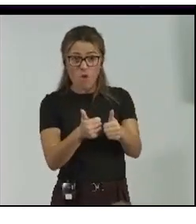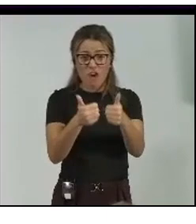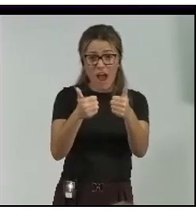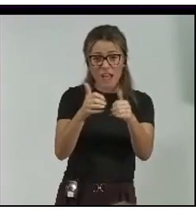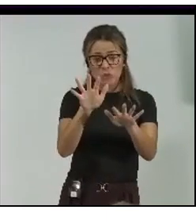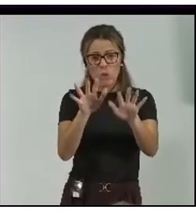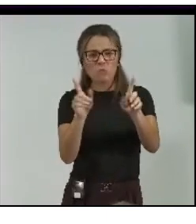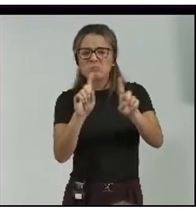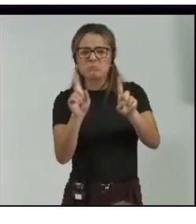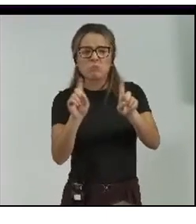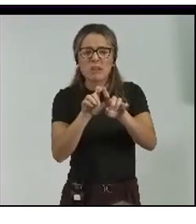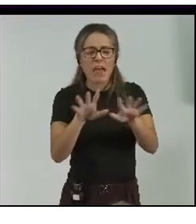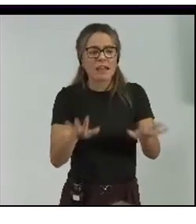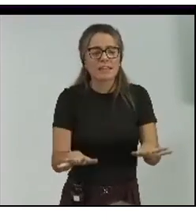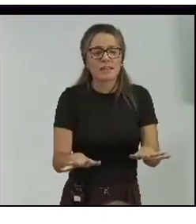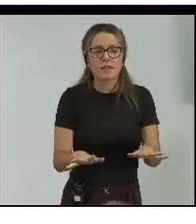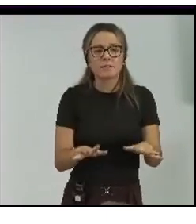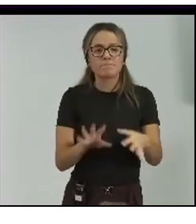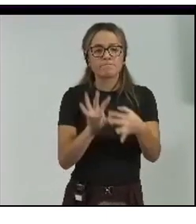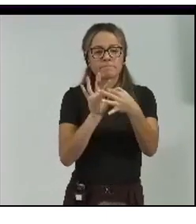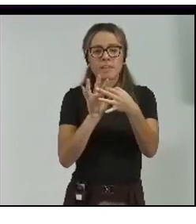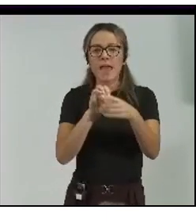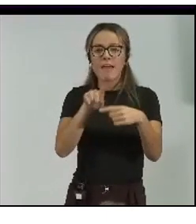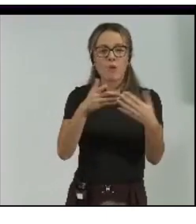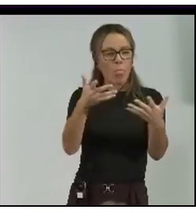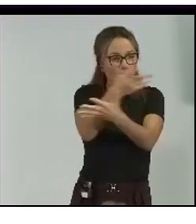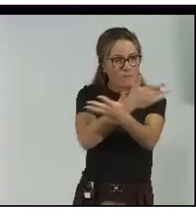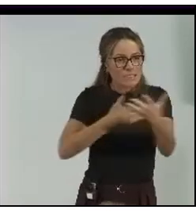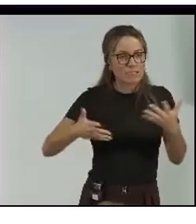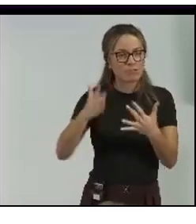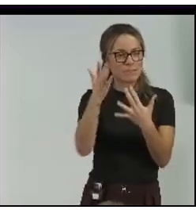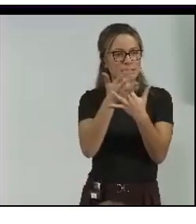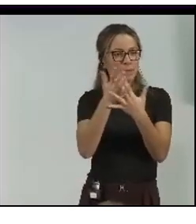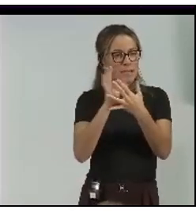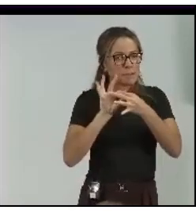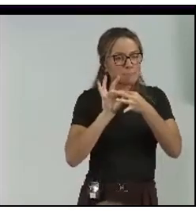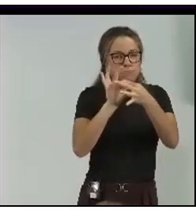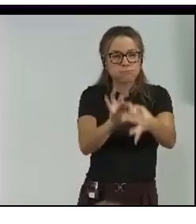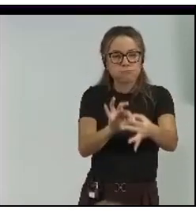And yeah, being engaged in the conversation and you know, not as an afterthought but